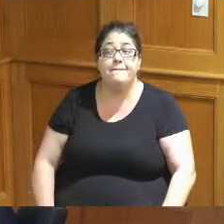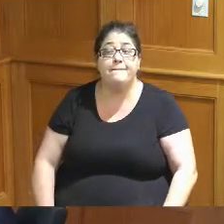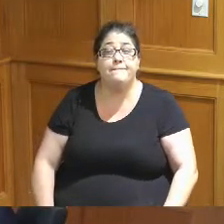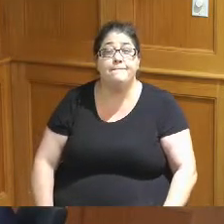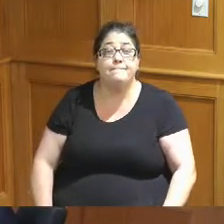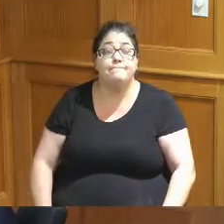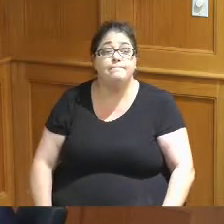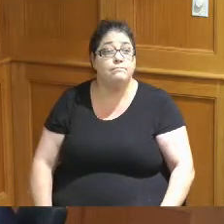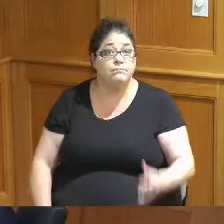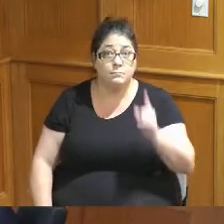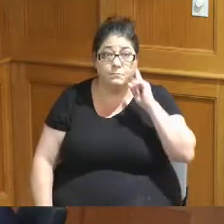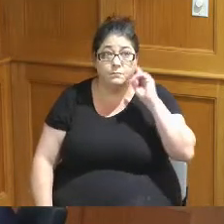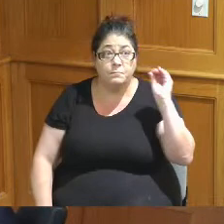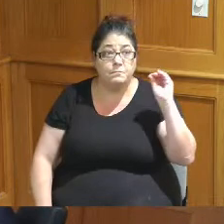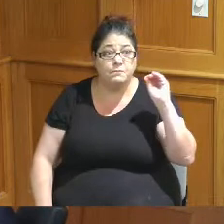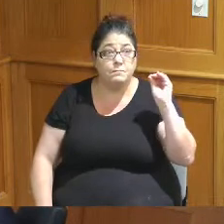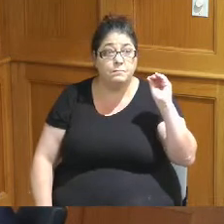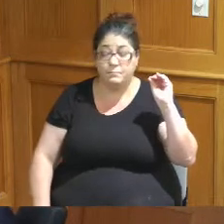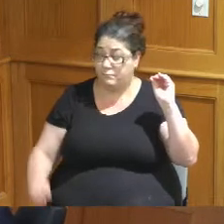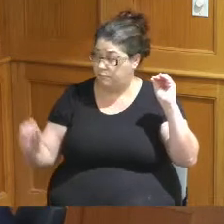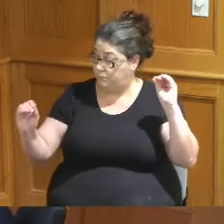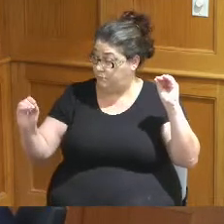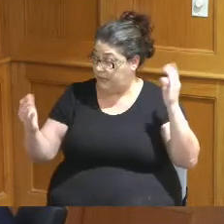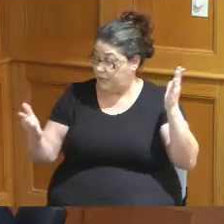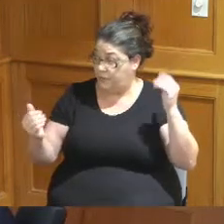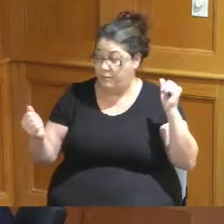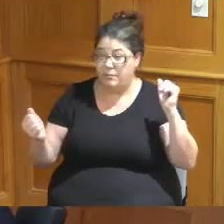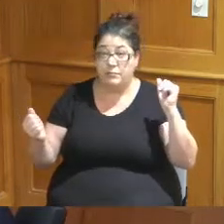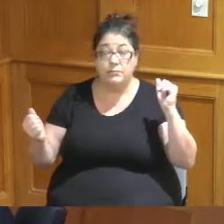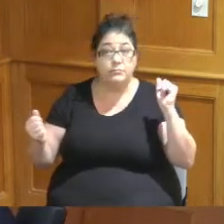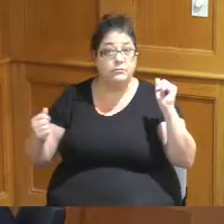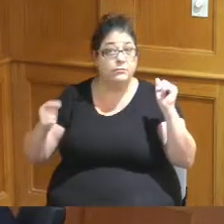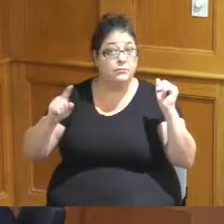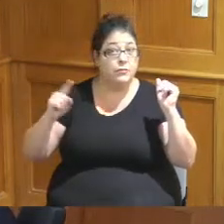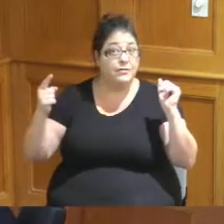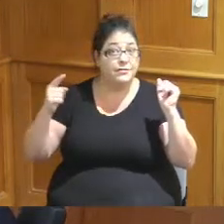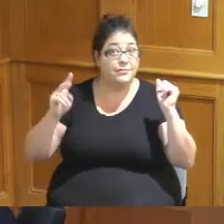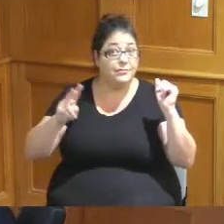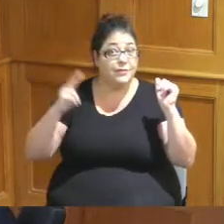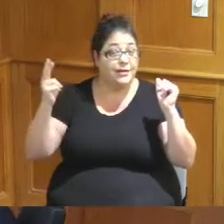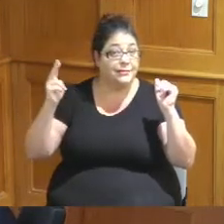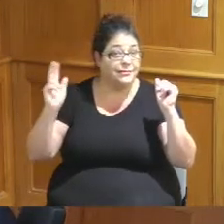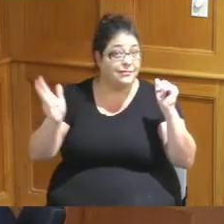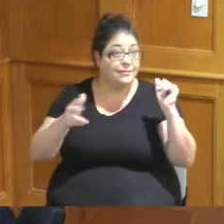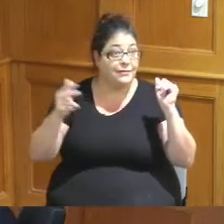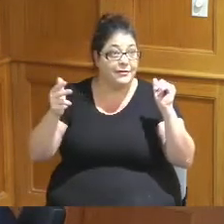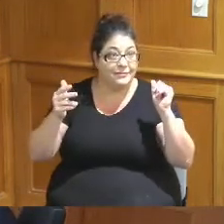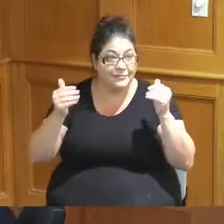no one knows no one in the place going once going twice I make a motion to close